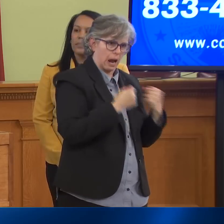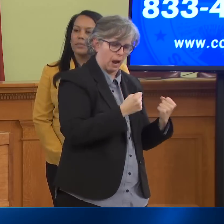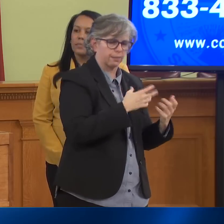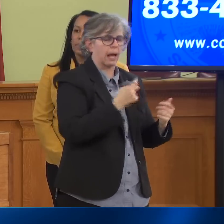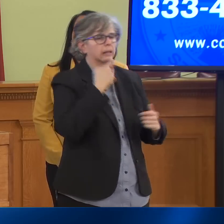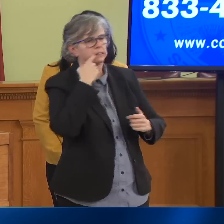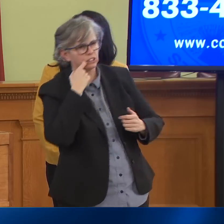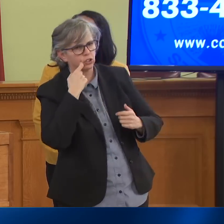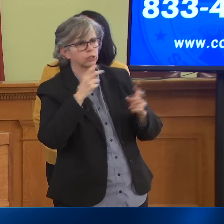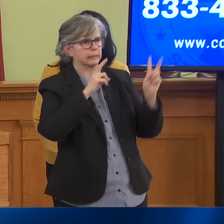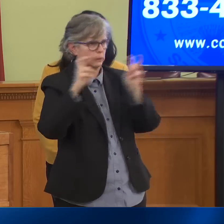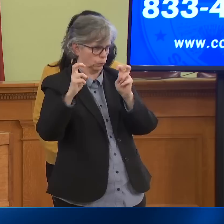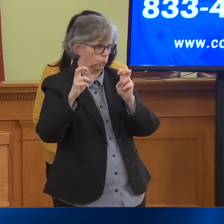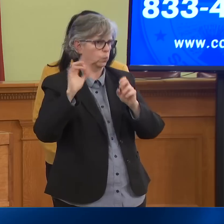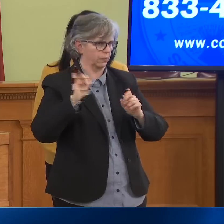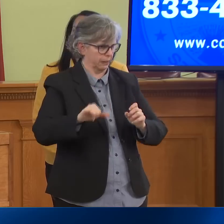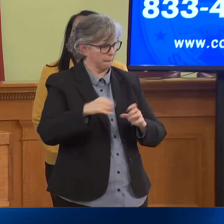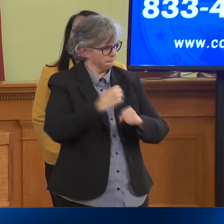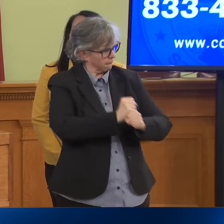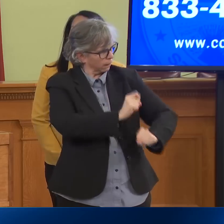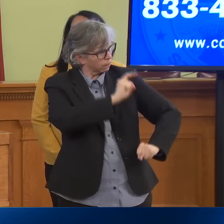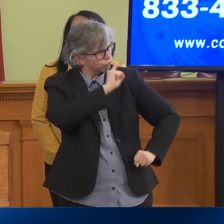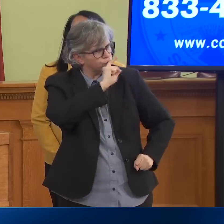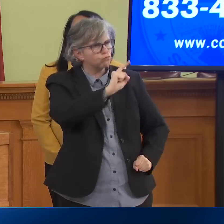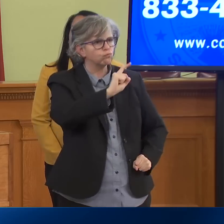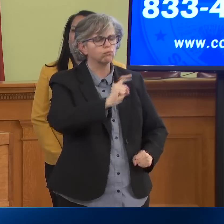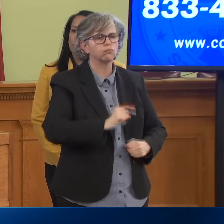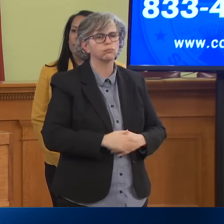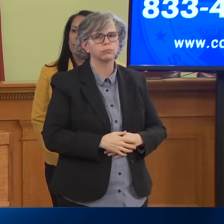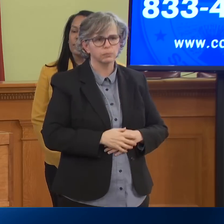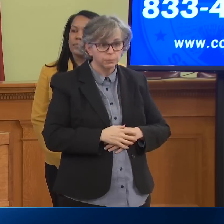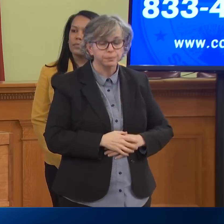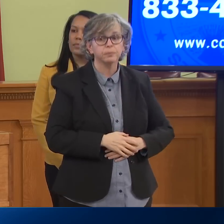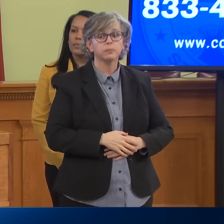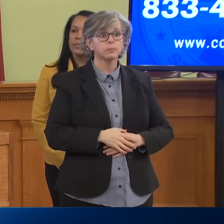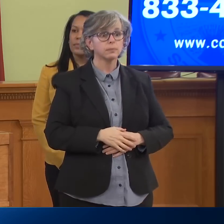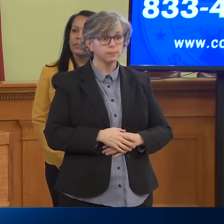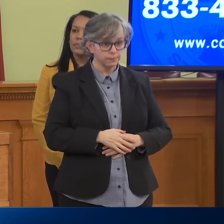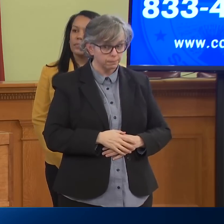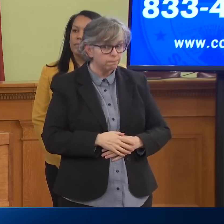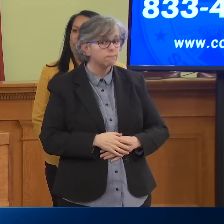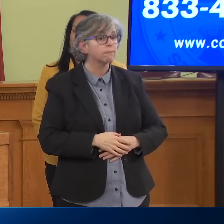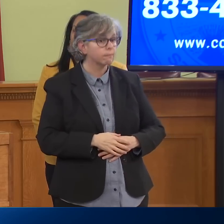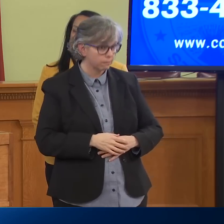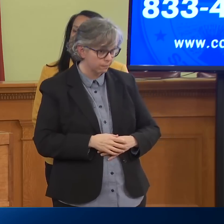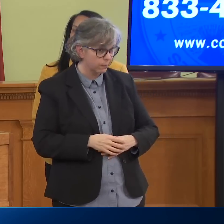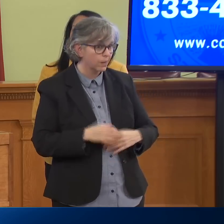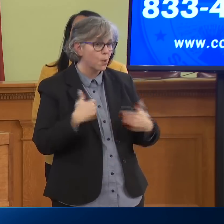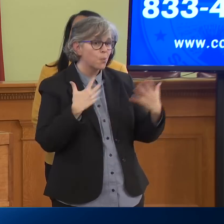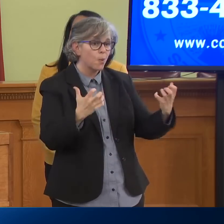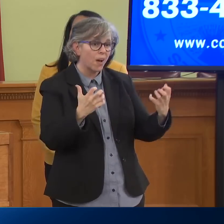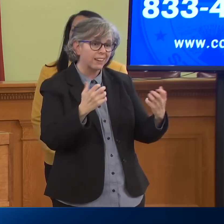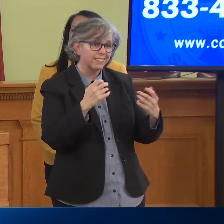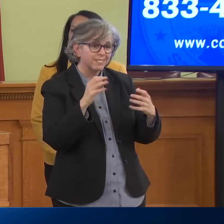STATE FACILITIES, COMMUNITY PARTNERS AS WELL THAT ACCESS THE STORES. OUR EVERY INTENTION IS TO MAKE SURE THAT MEDICATION IS AVAILABLE FOR PEOPLE WITH BEHAVIORAL HEALTH AND ADDICTION ISSUES, AND OTHER MEDICATIONS